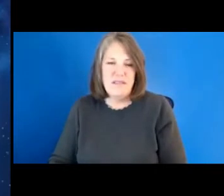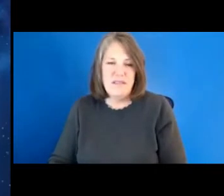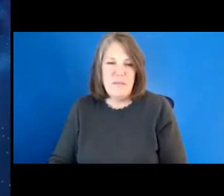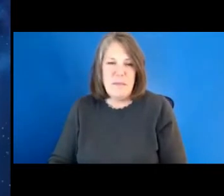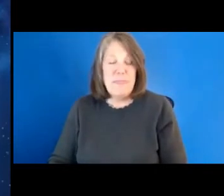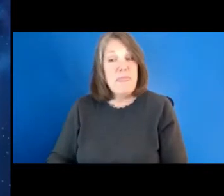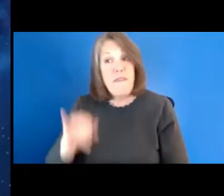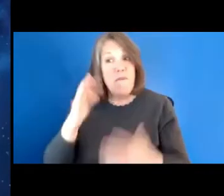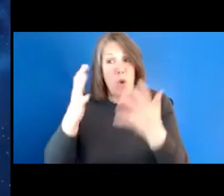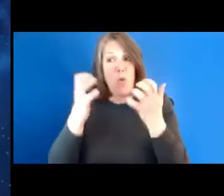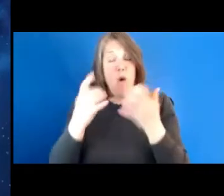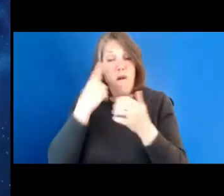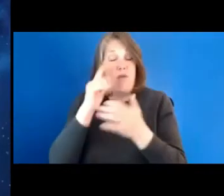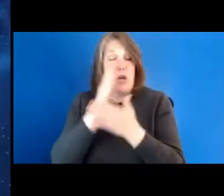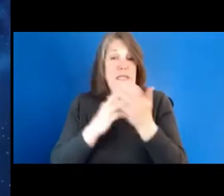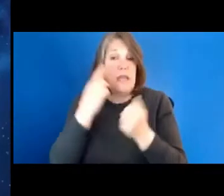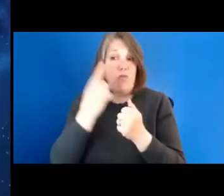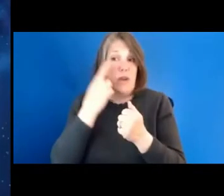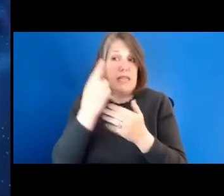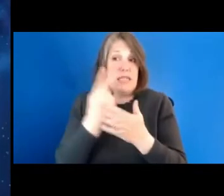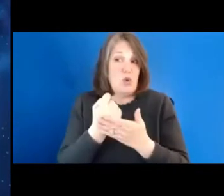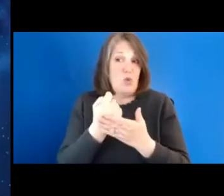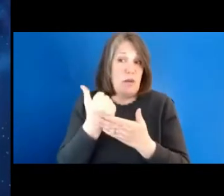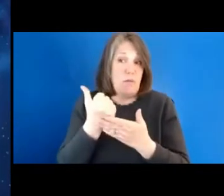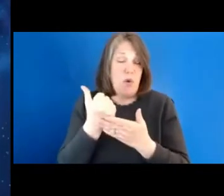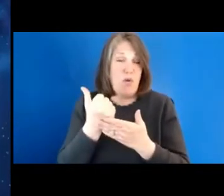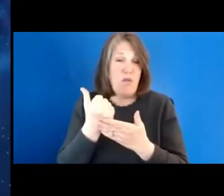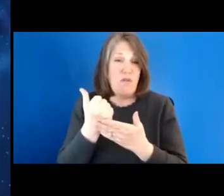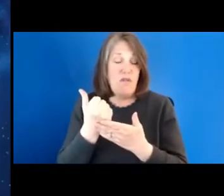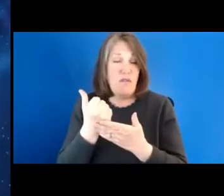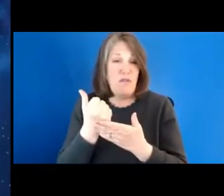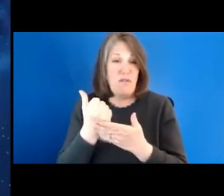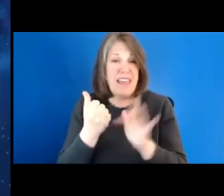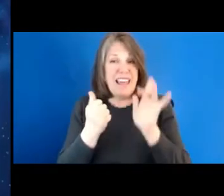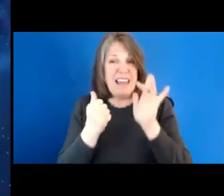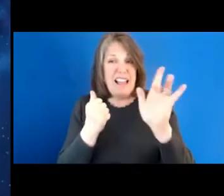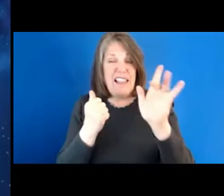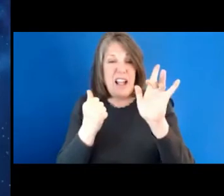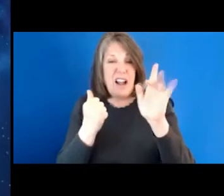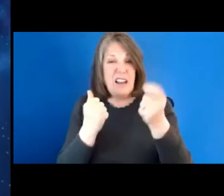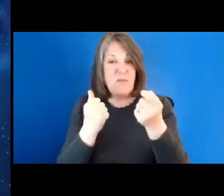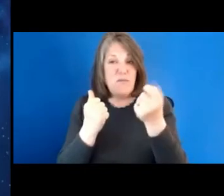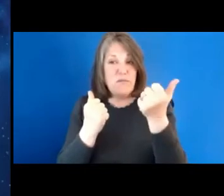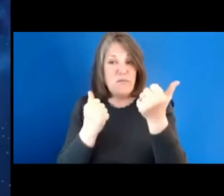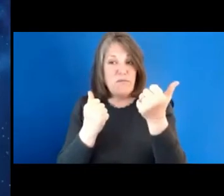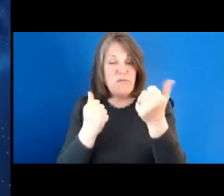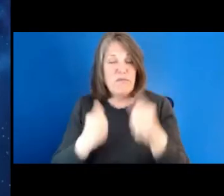17:07:02 some reason, remove a logo, then you click on that and you remove it. Over